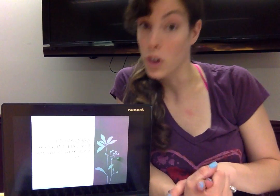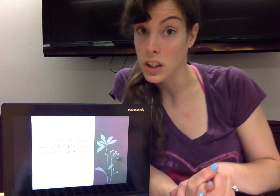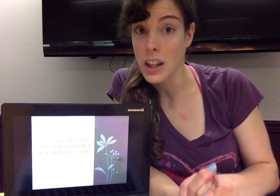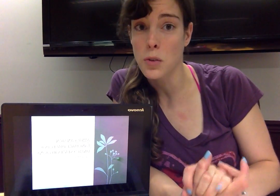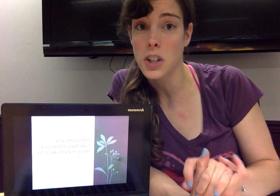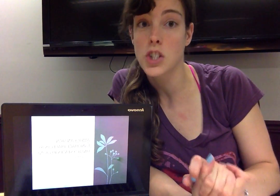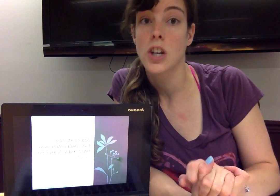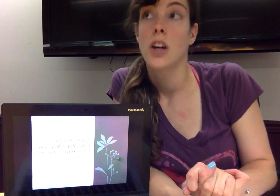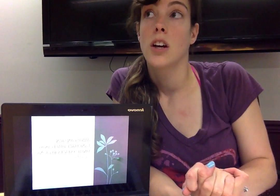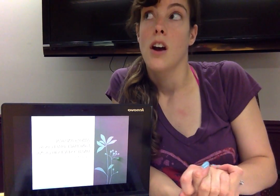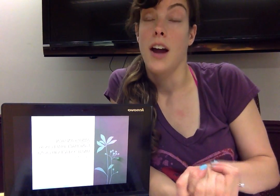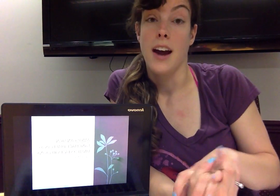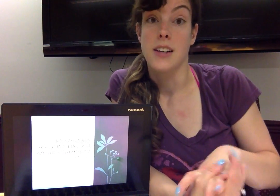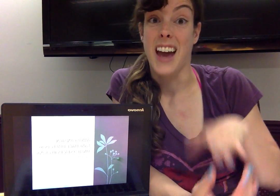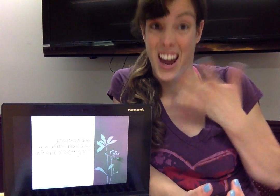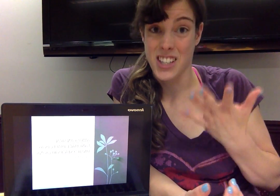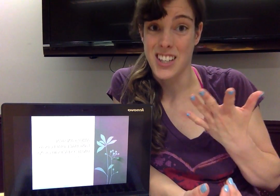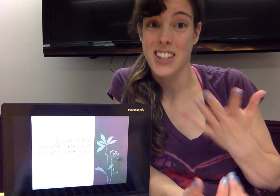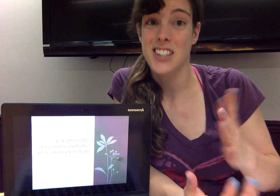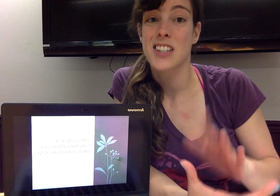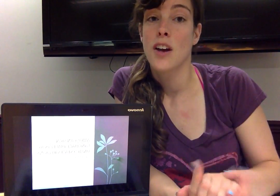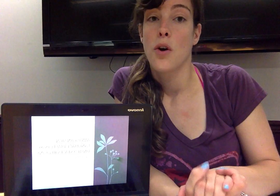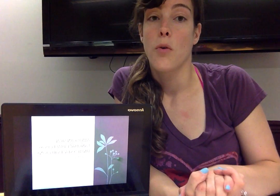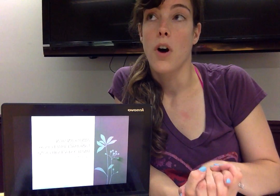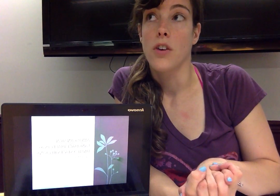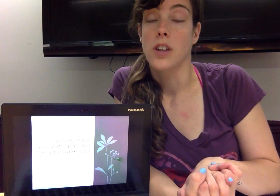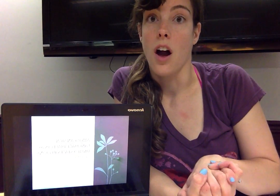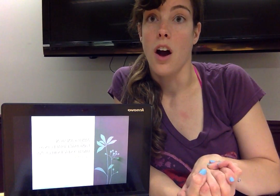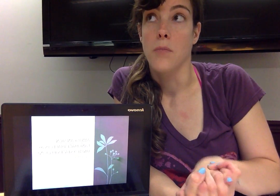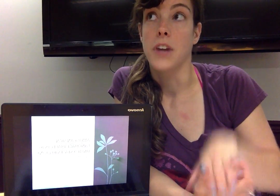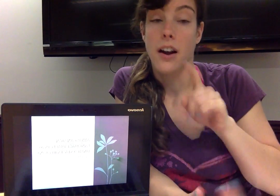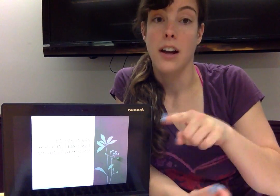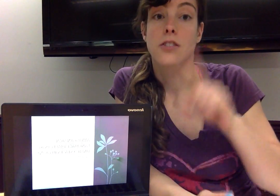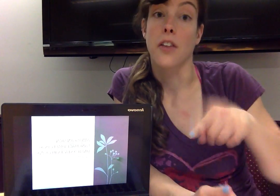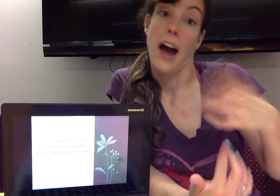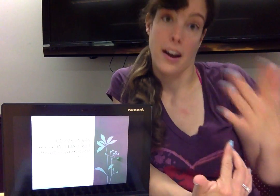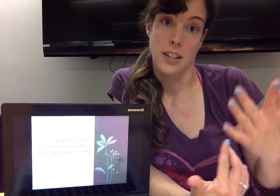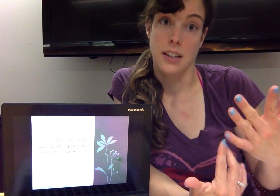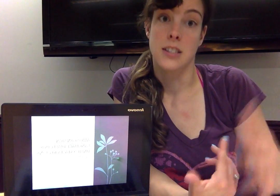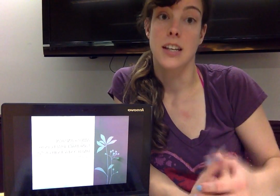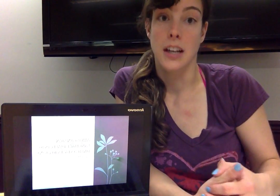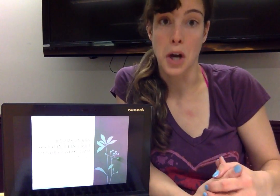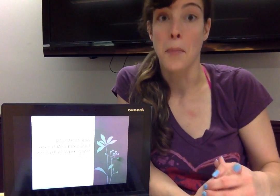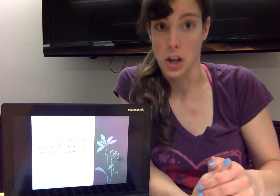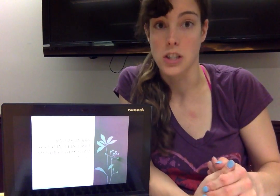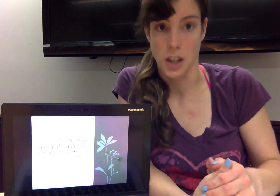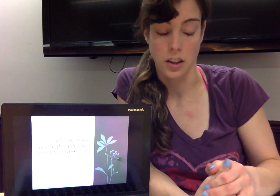As many of you know in hearing or spoken language it has accents while dialects accents dialects and accents in American Sign Language